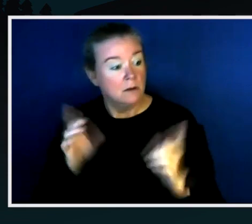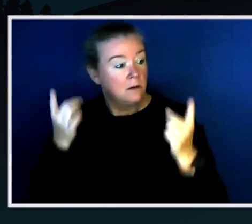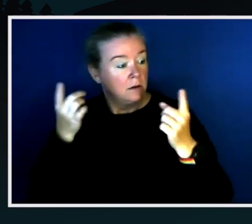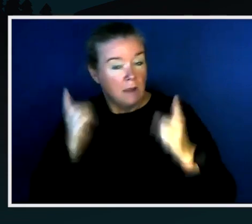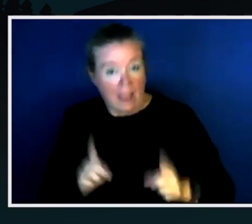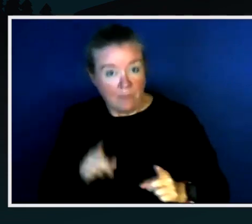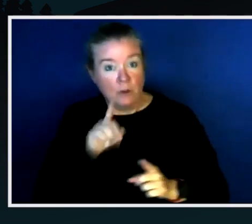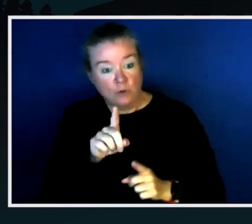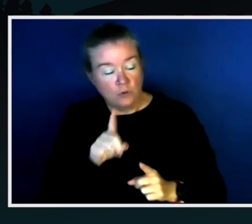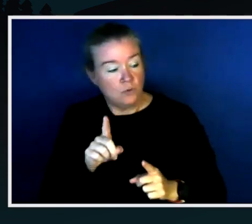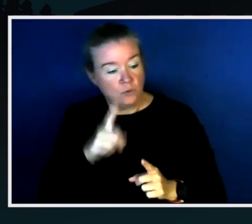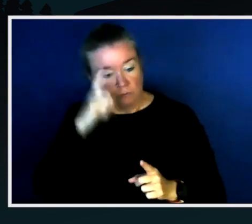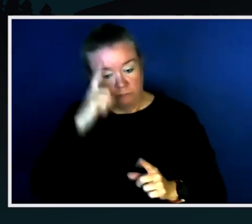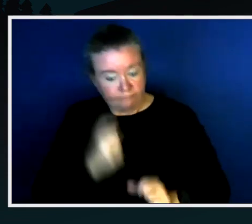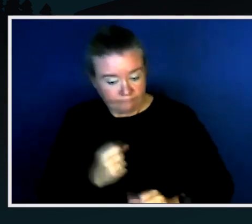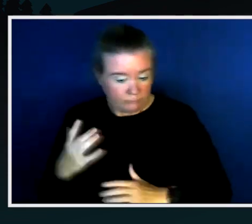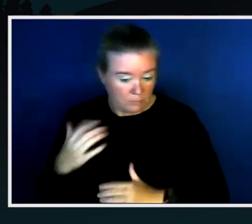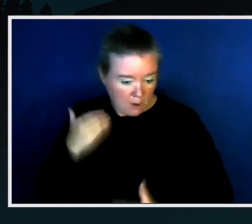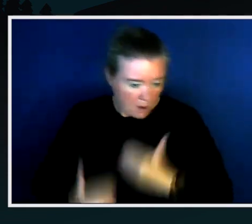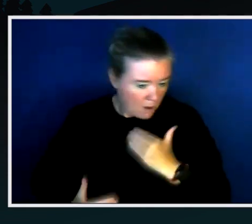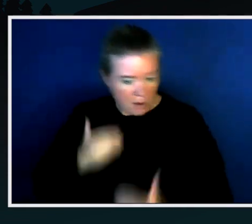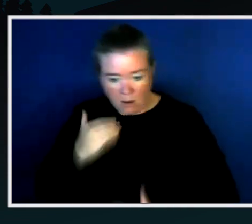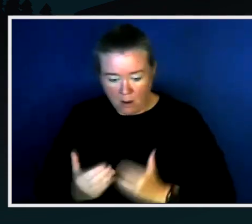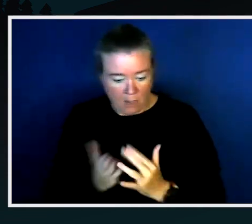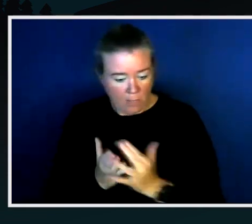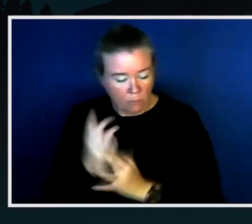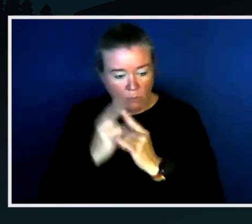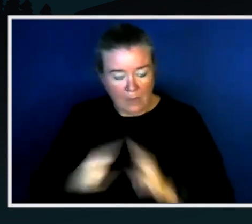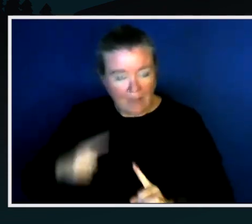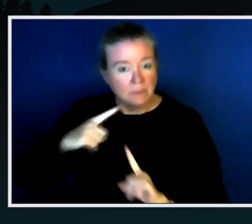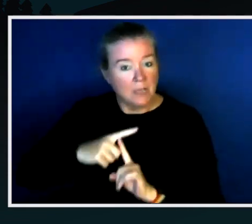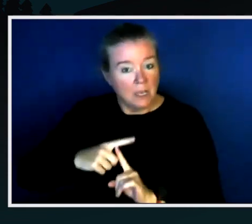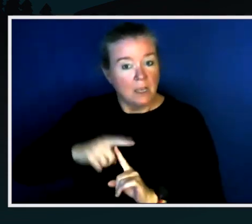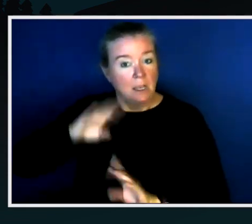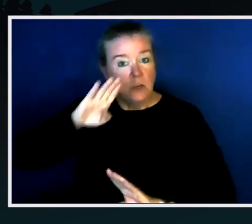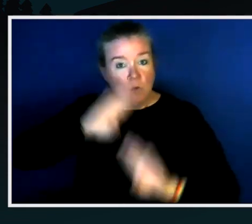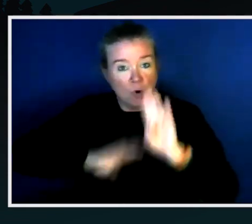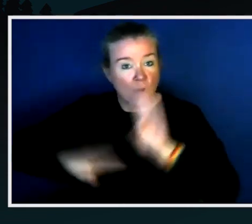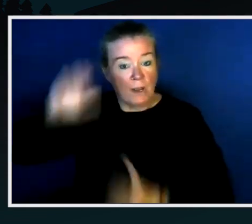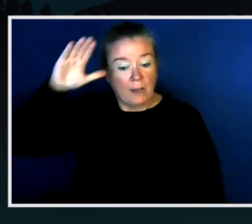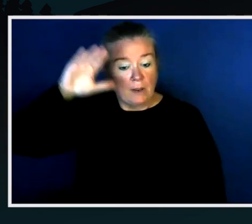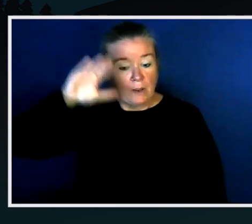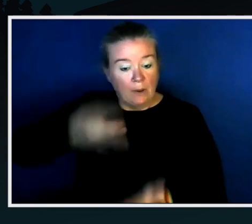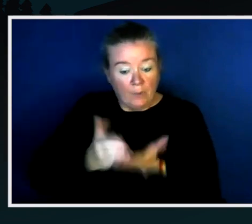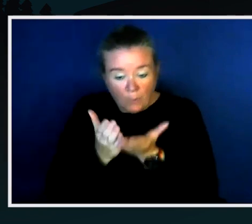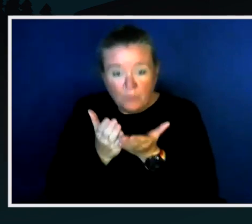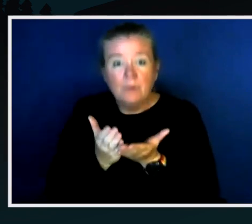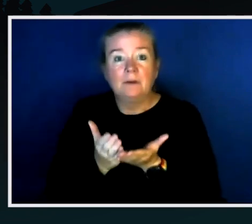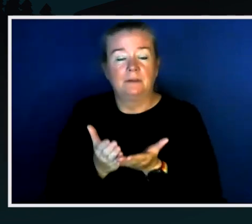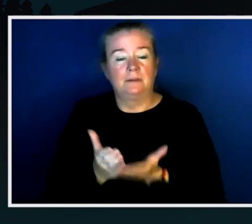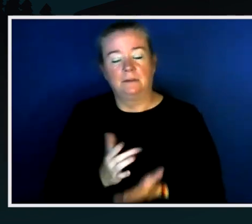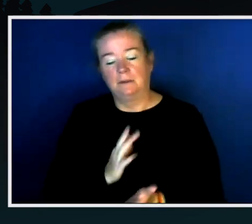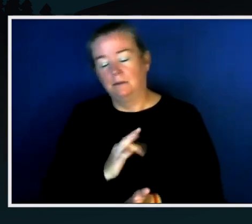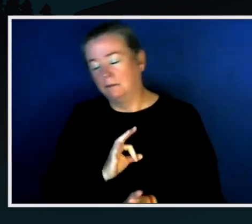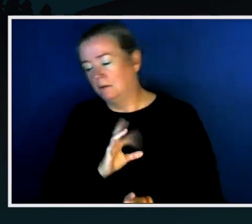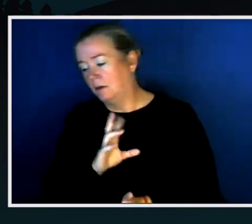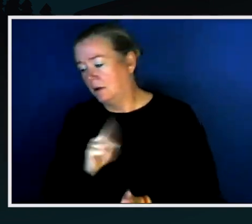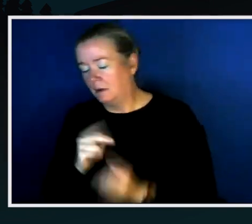on with your Camp T journey, your worry is gone, and you'll have so much fun at Camp T.